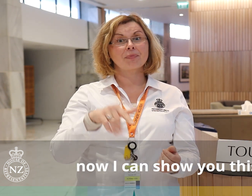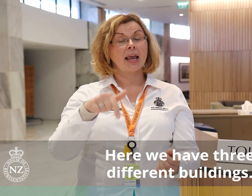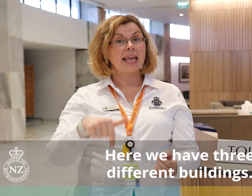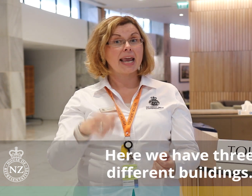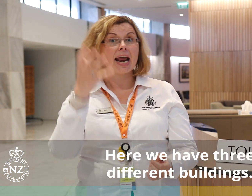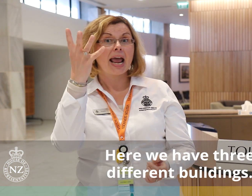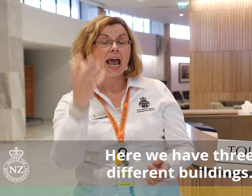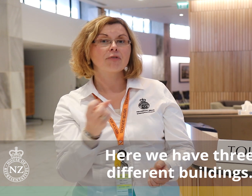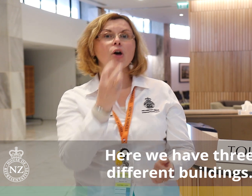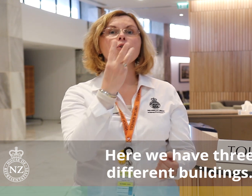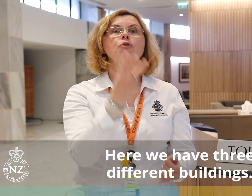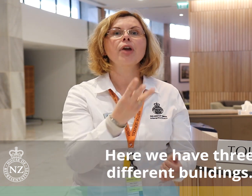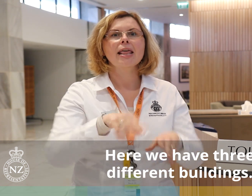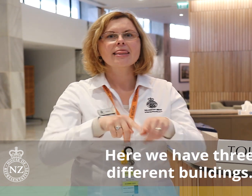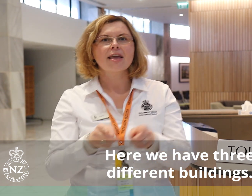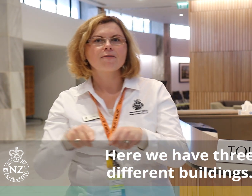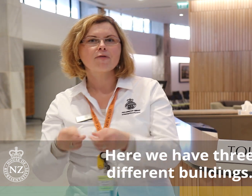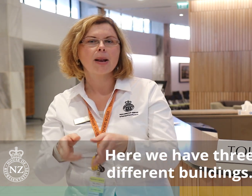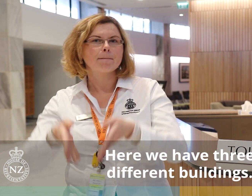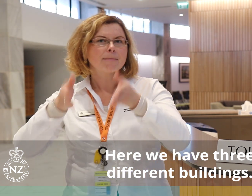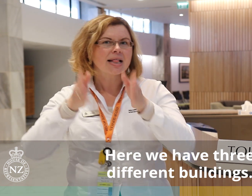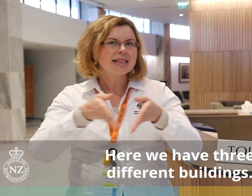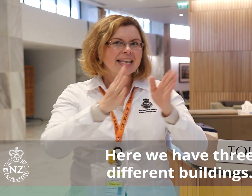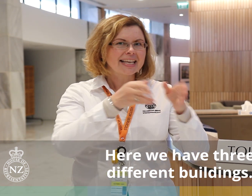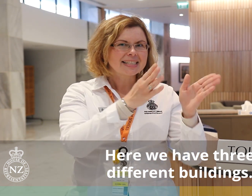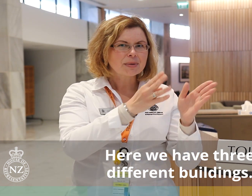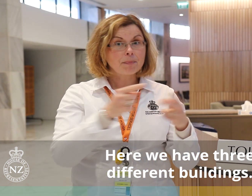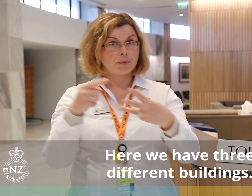Here we have three different buildings.